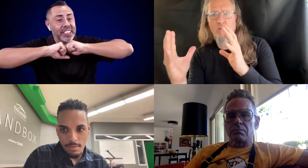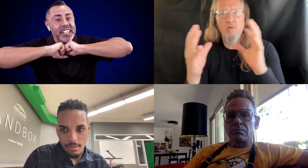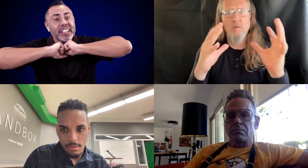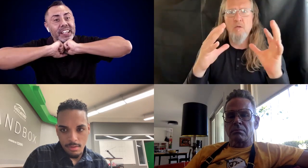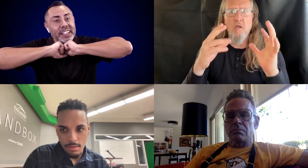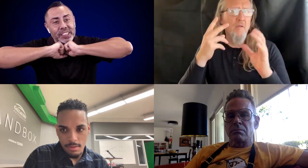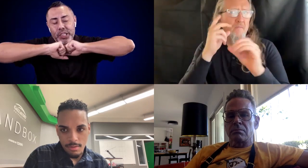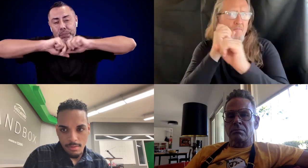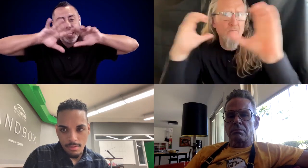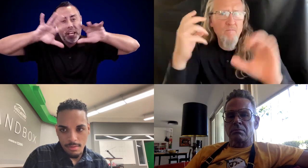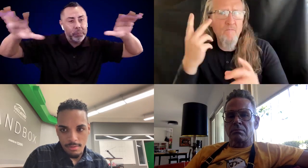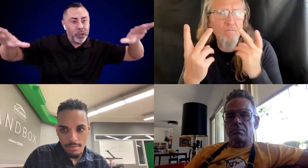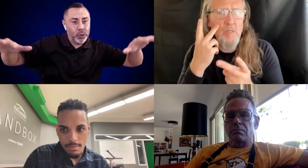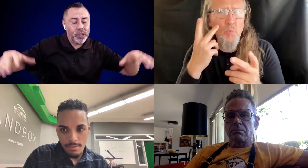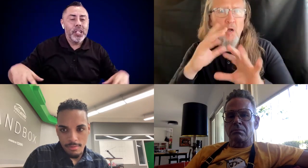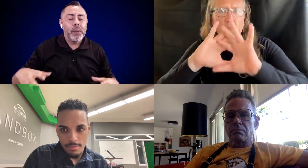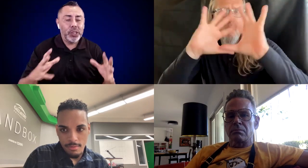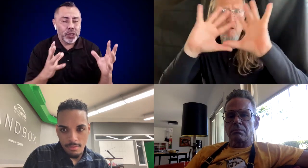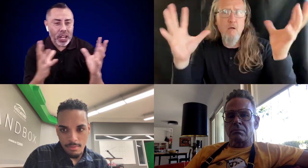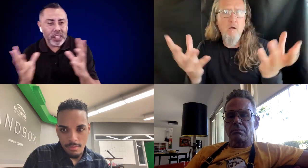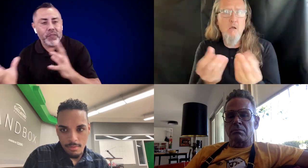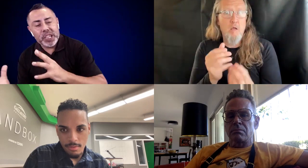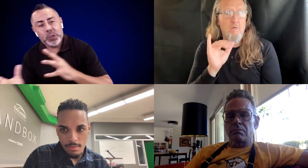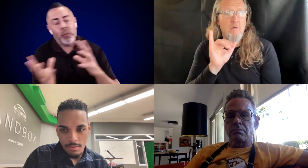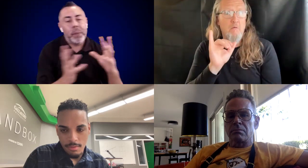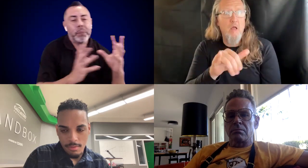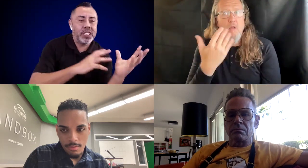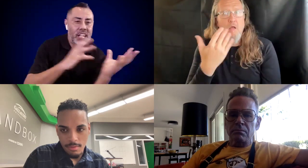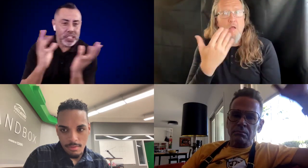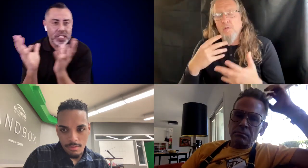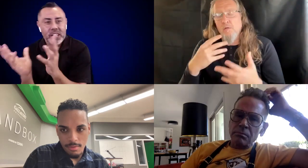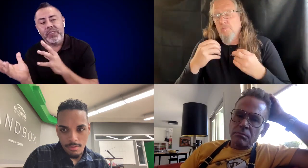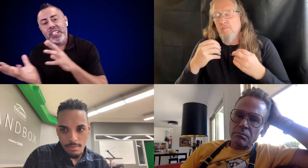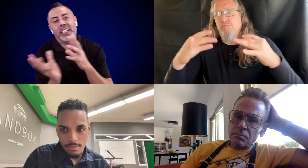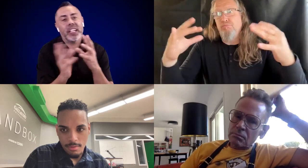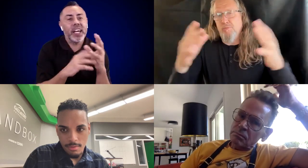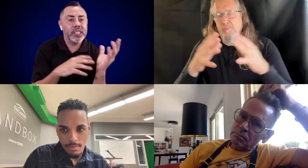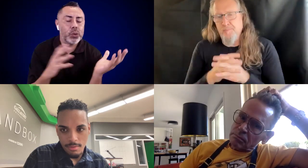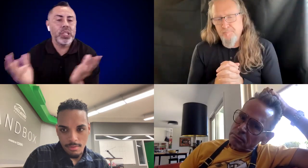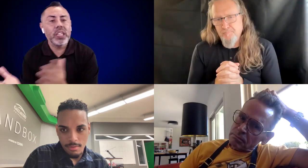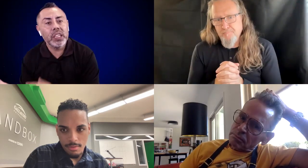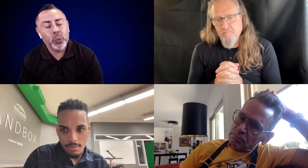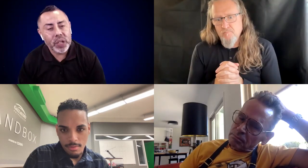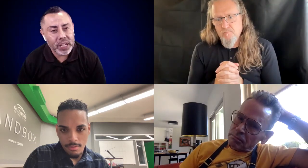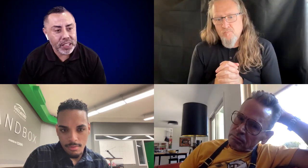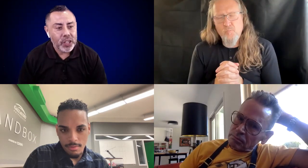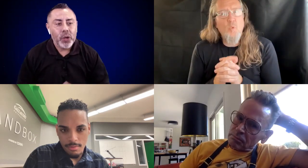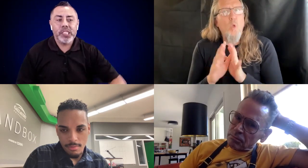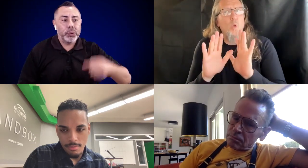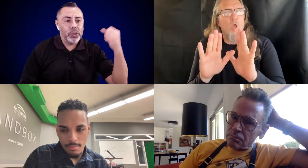Dandelion to just spread and blow. But you saw the visual representation of a dandelion swinging in the wind when it's pulled out.